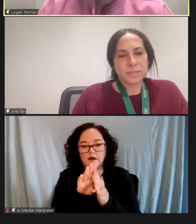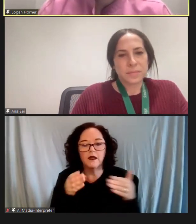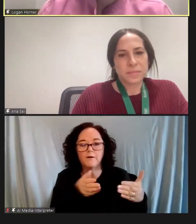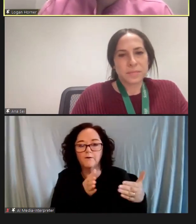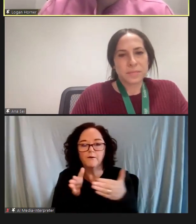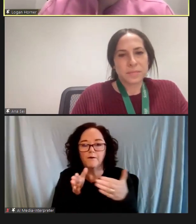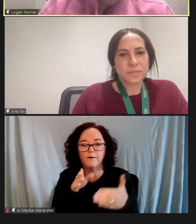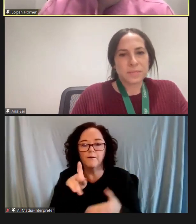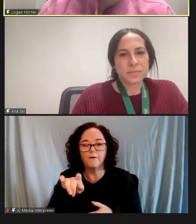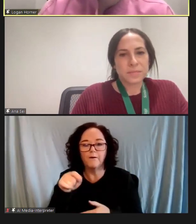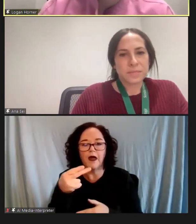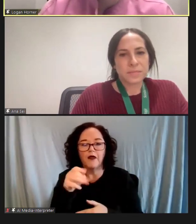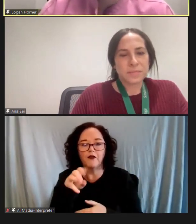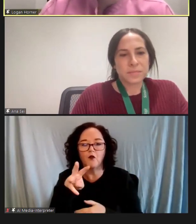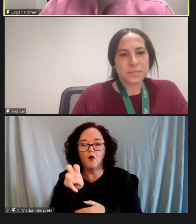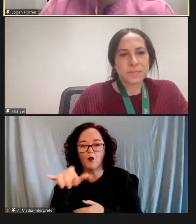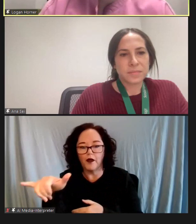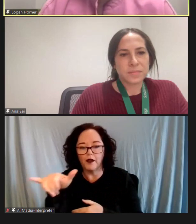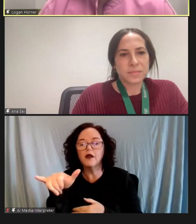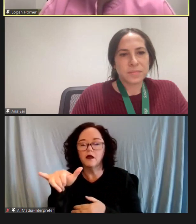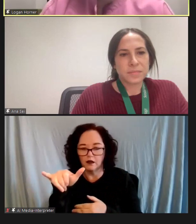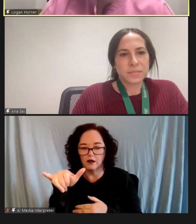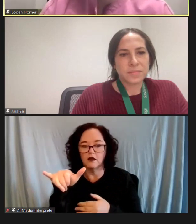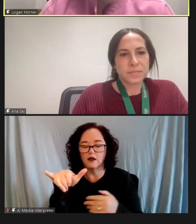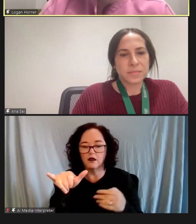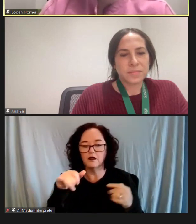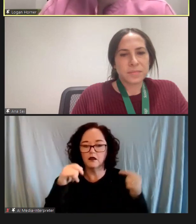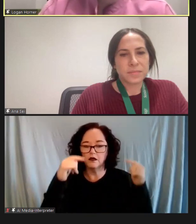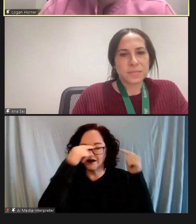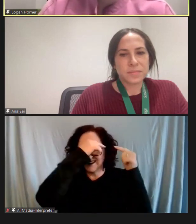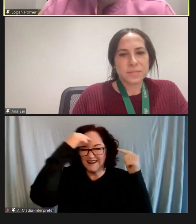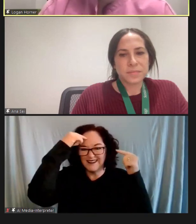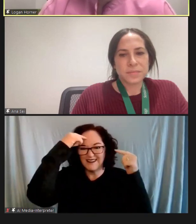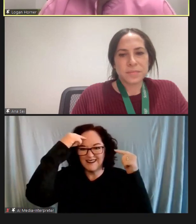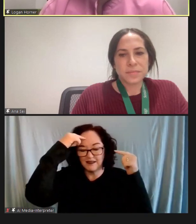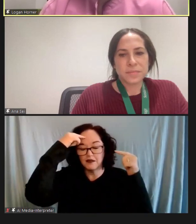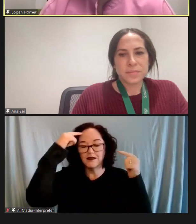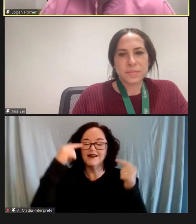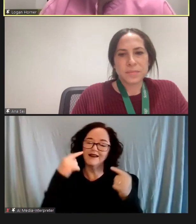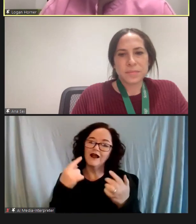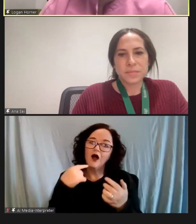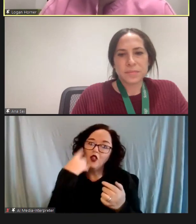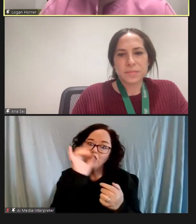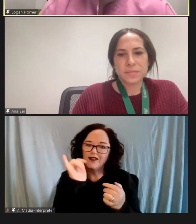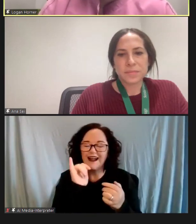slight blueprint so we can build a house